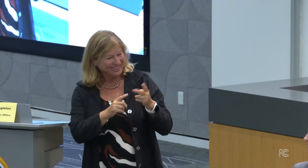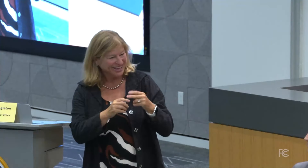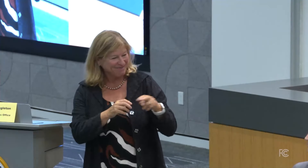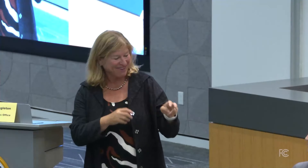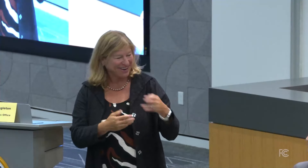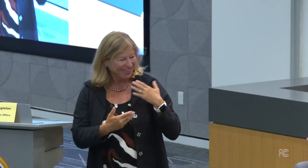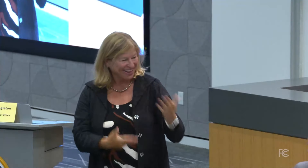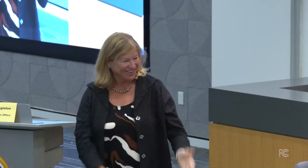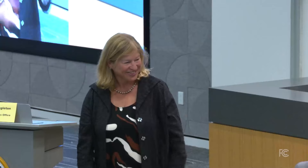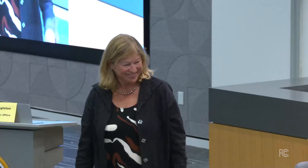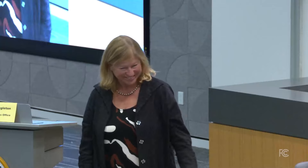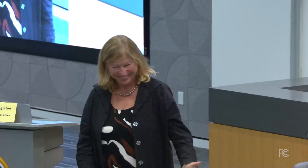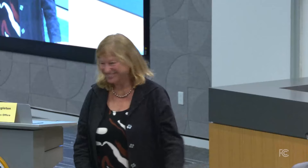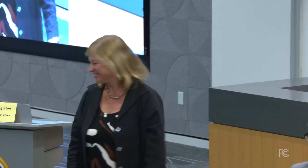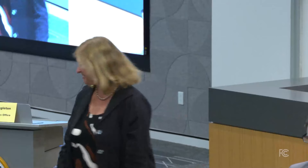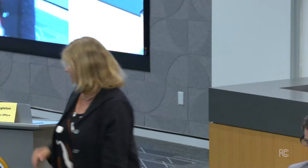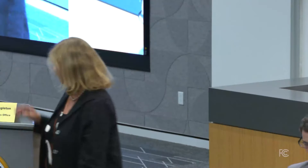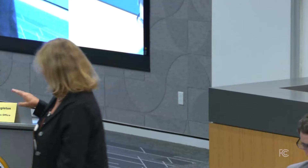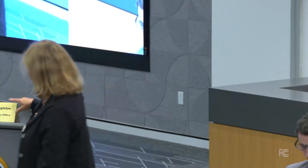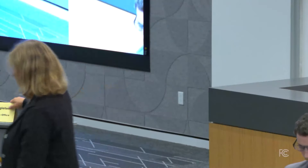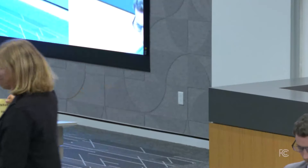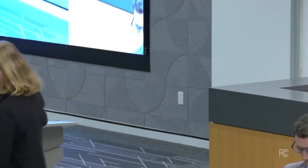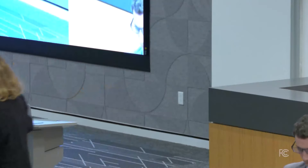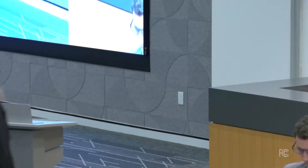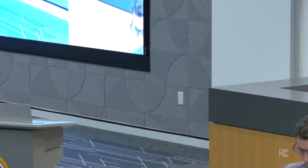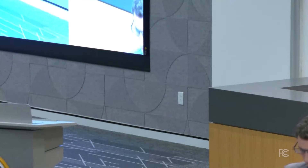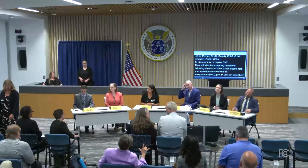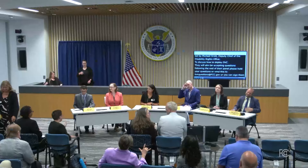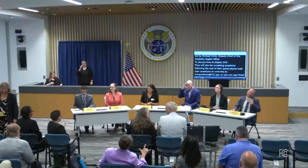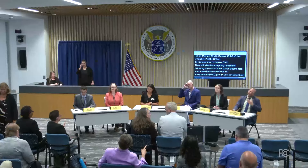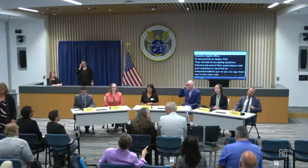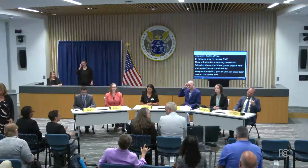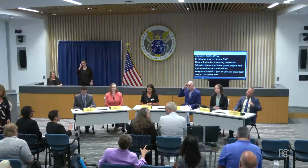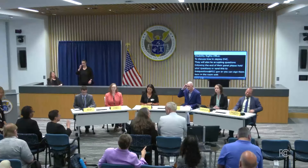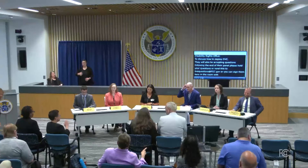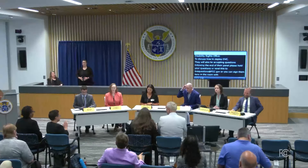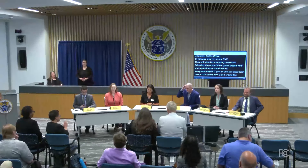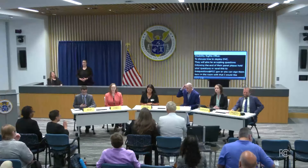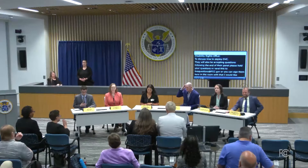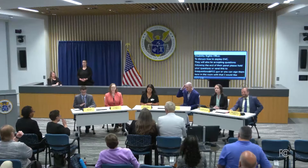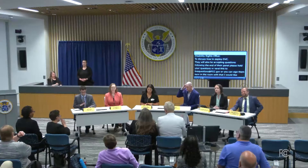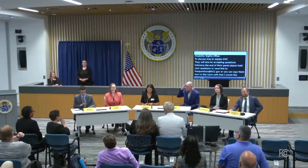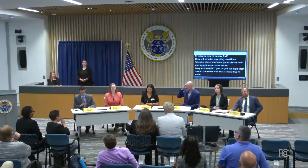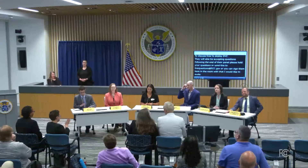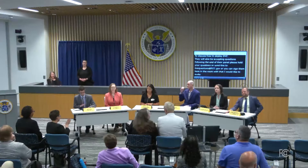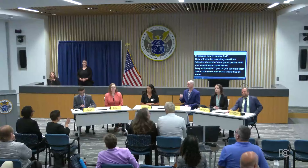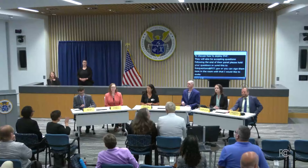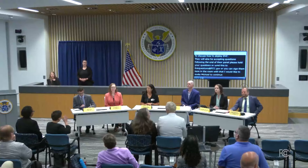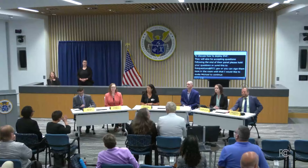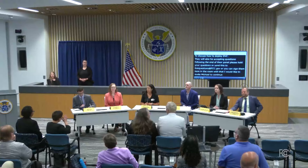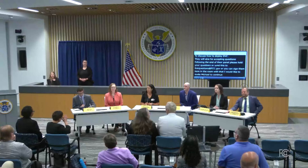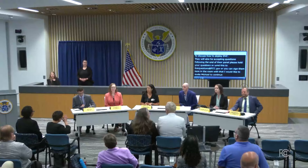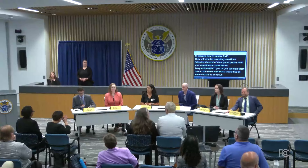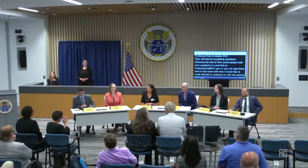QUESTIONS FOLLOWING THE END OF THEIR PANEL PLEASE HOLD YOUR QUESTIONS OR SEND THIS TO LIVEQUESTIONS@FCC.GOV OR YOU CAN SIGN THEM HERE IN